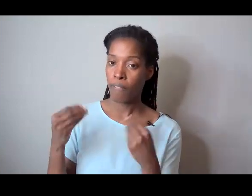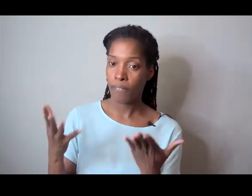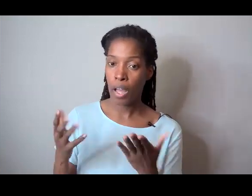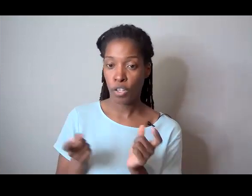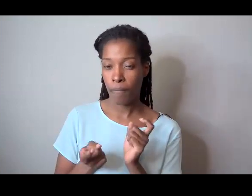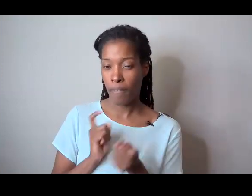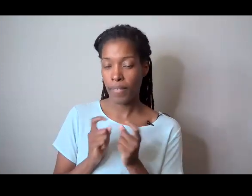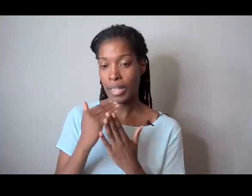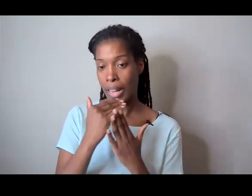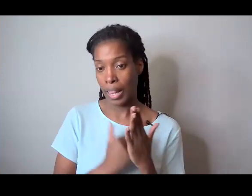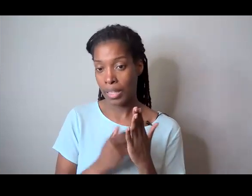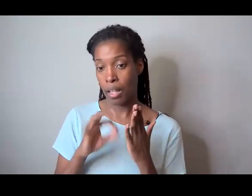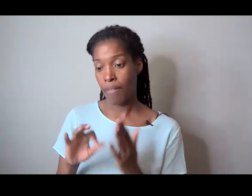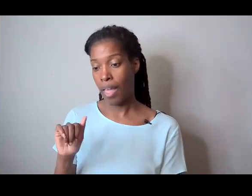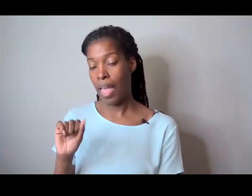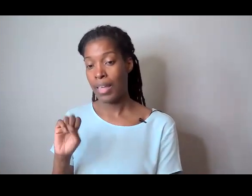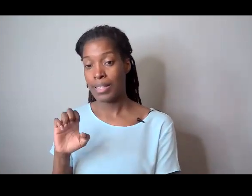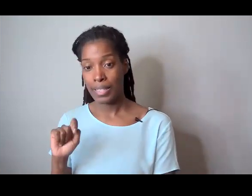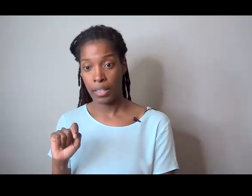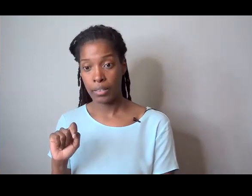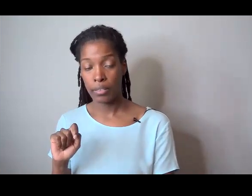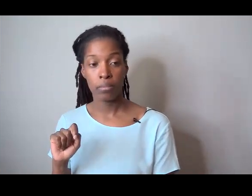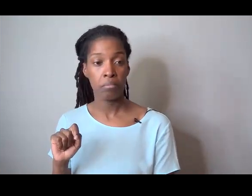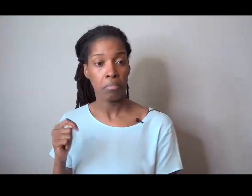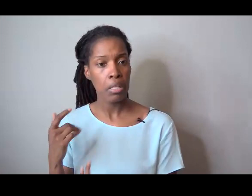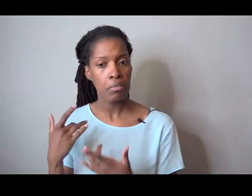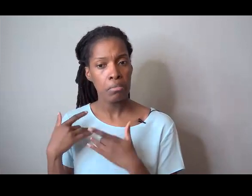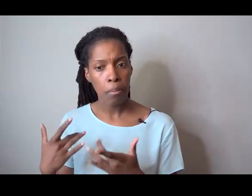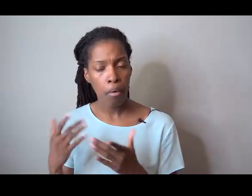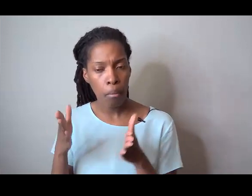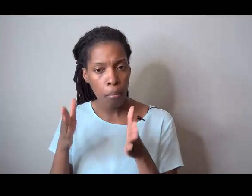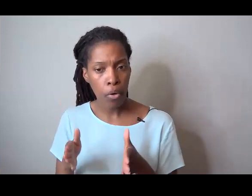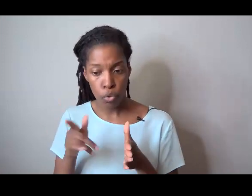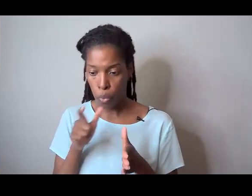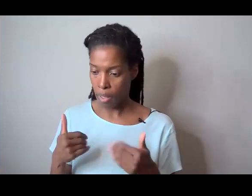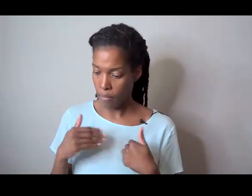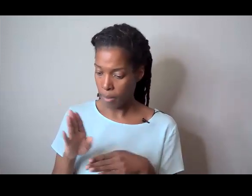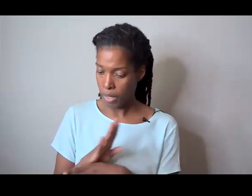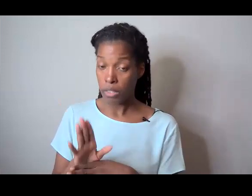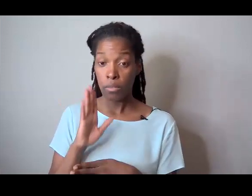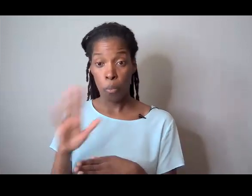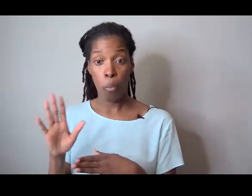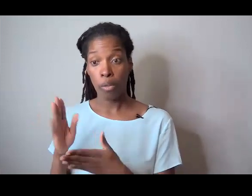list of business assets so it's not uncommon for a person in business to acquire more business assets